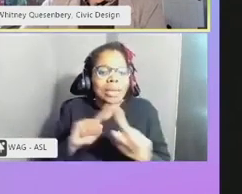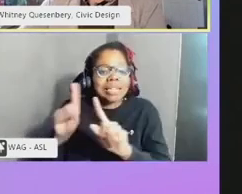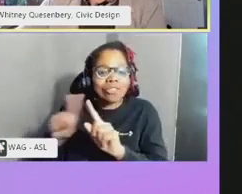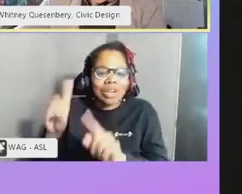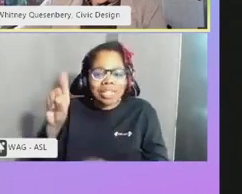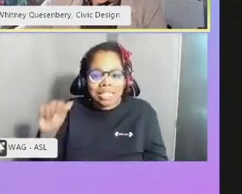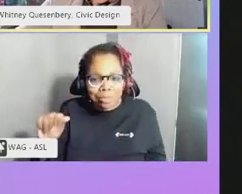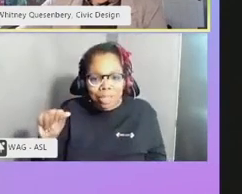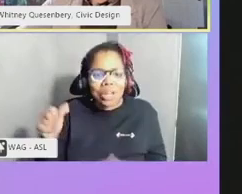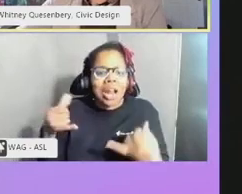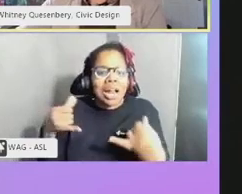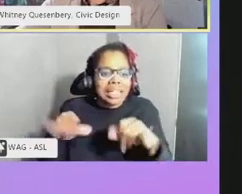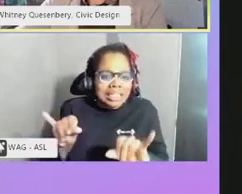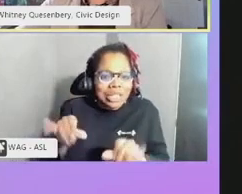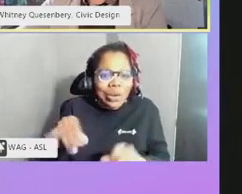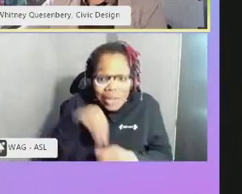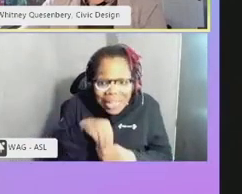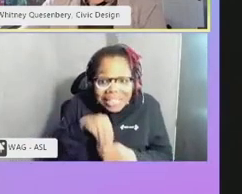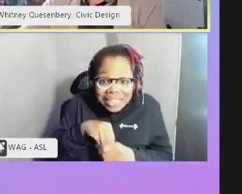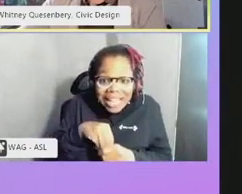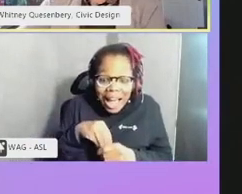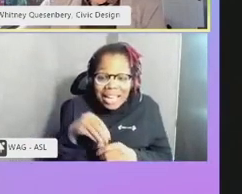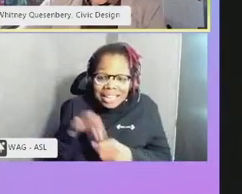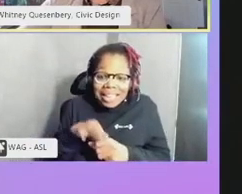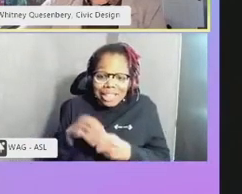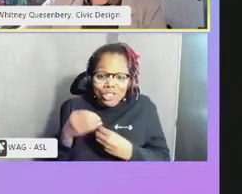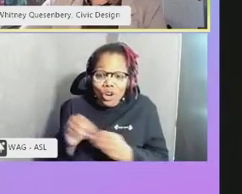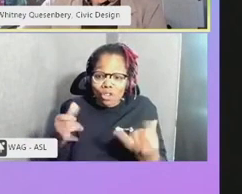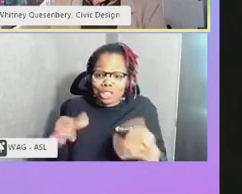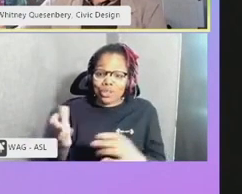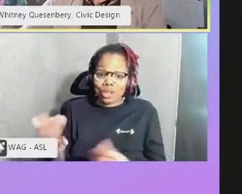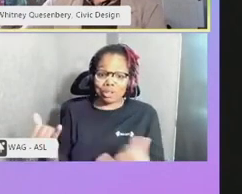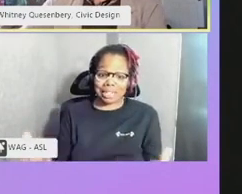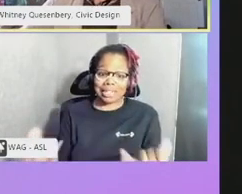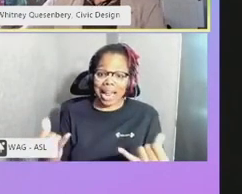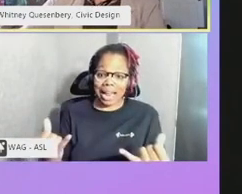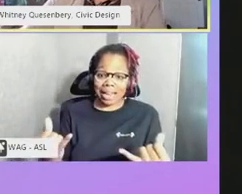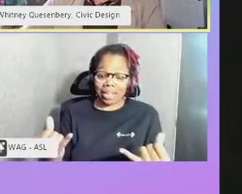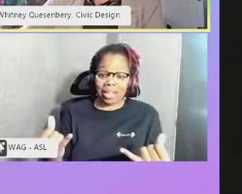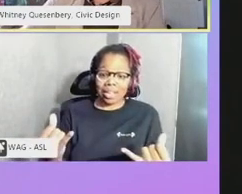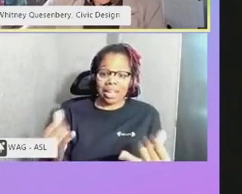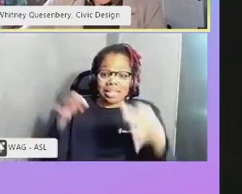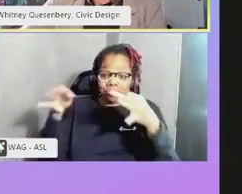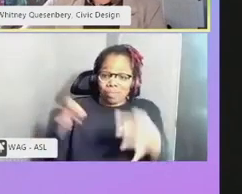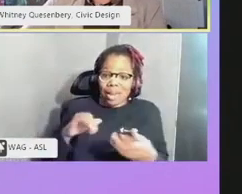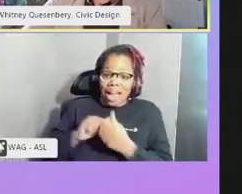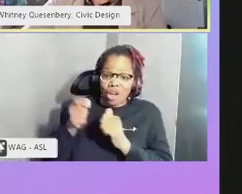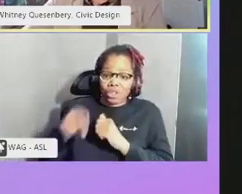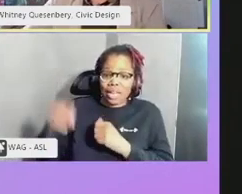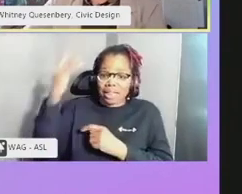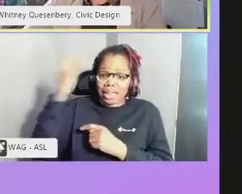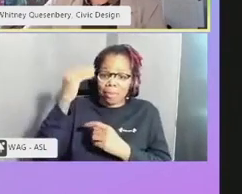with them. That means all of that knowledge and chance to interact with with so people